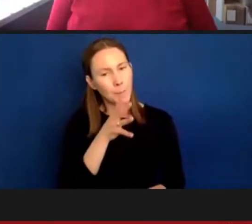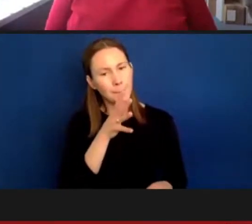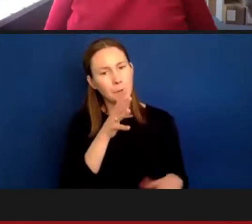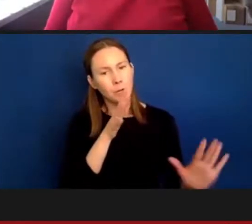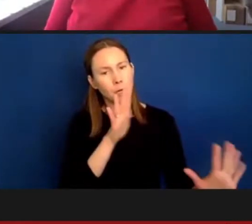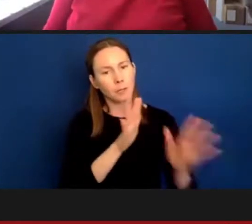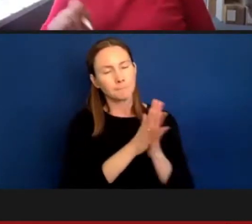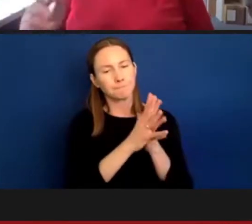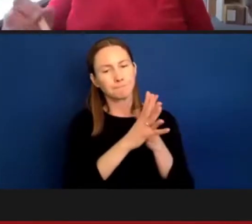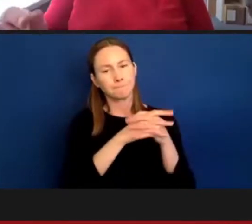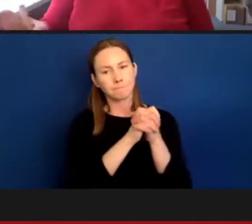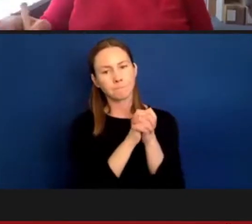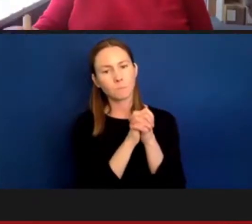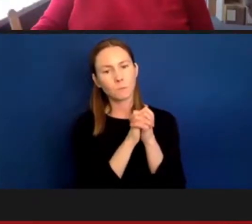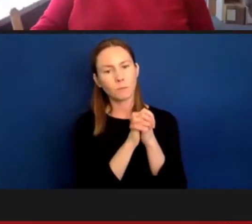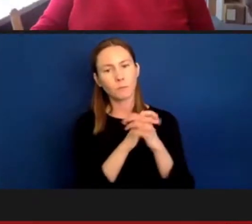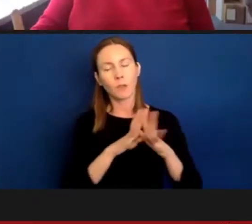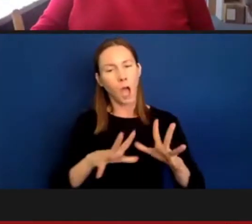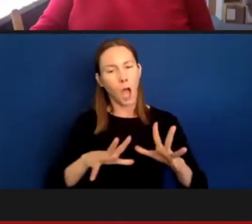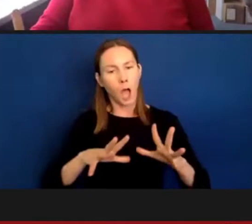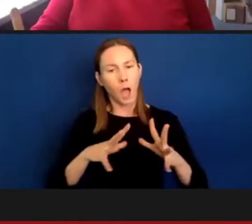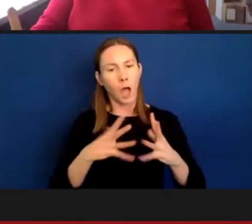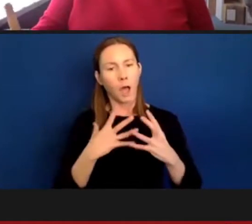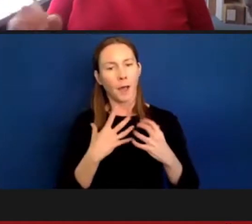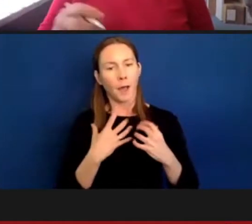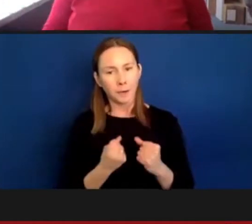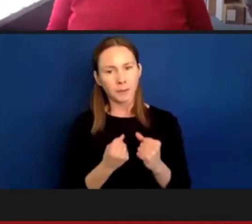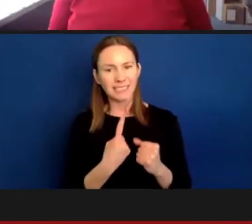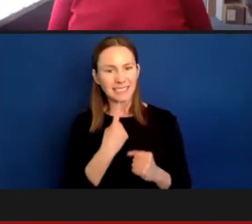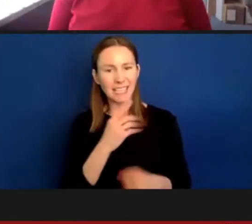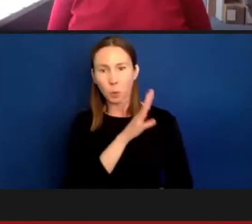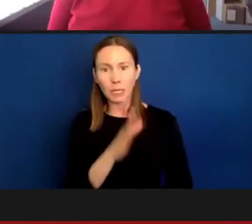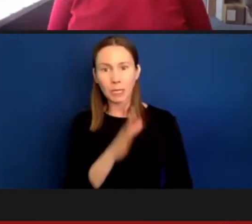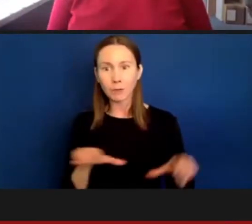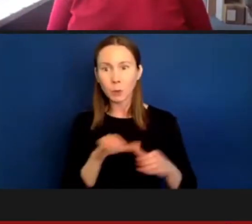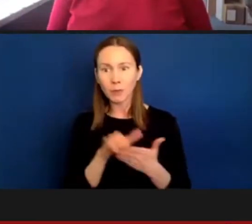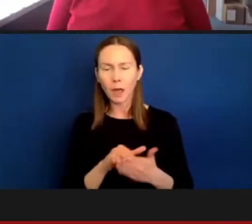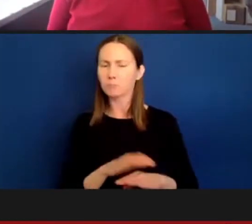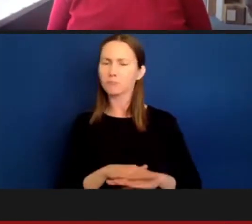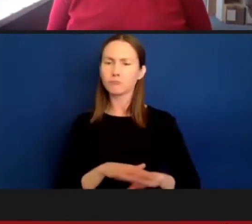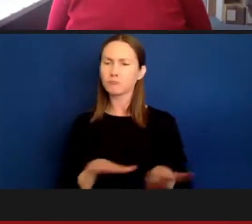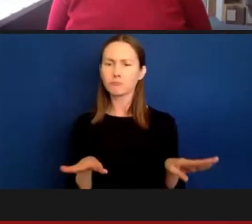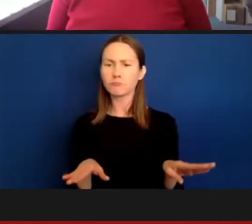Don't cave in and say you'll never do this. Don't get into a battle.